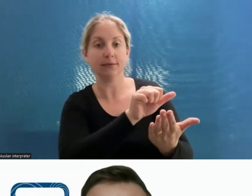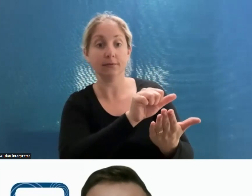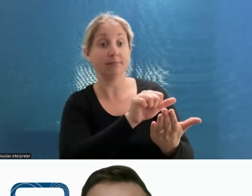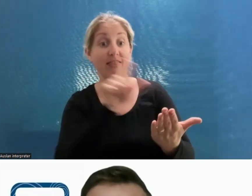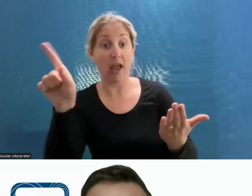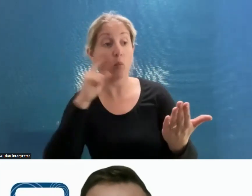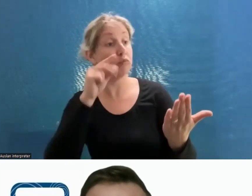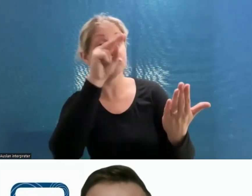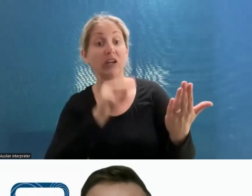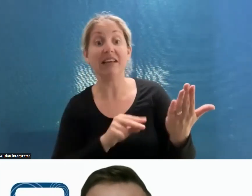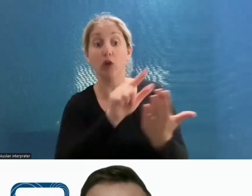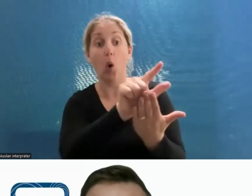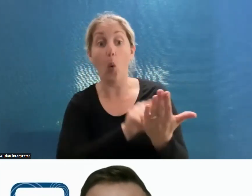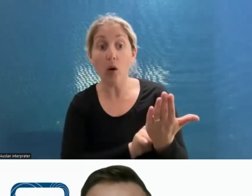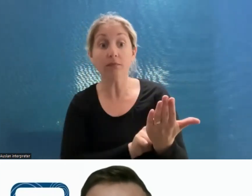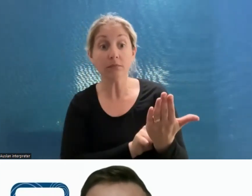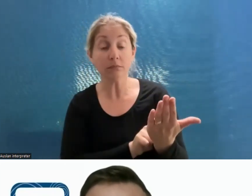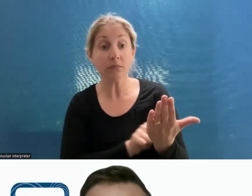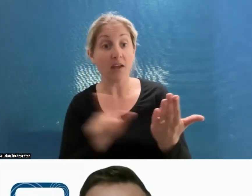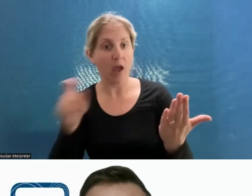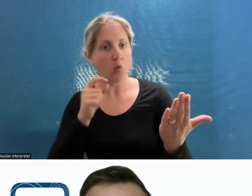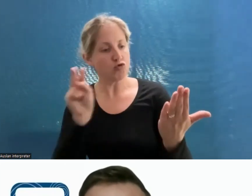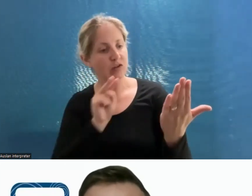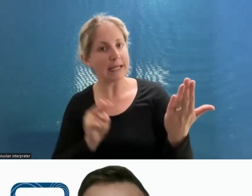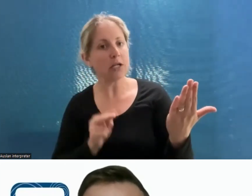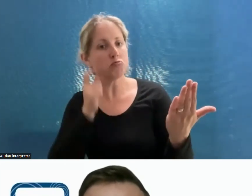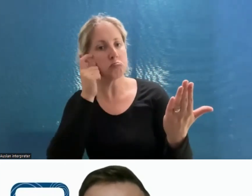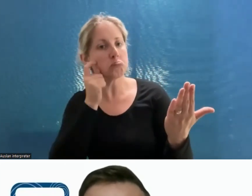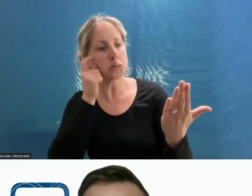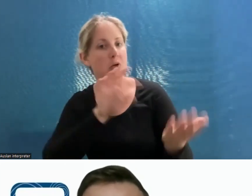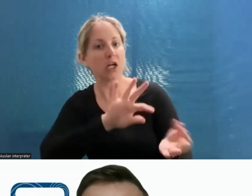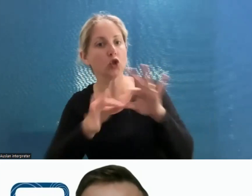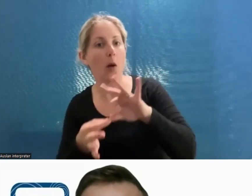They can reach a different legal understanding of the law compared to what the agency or